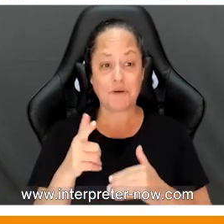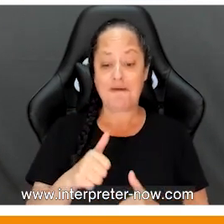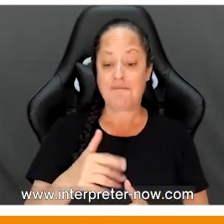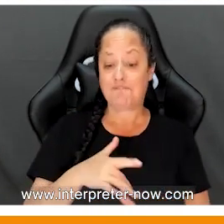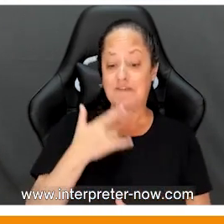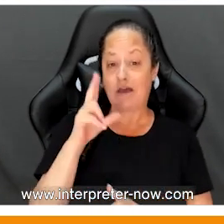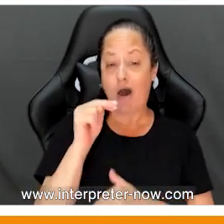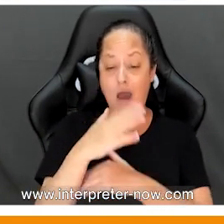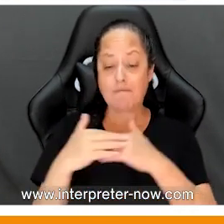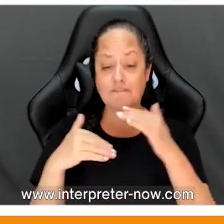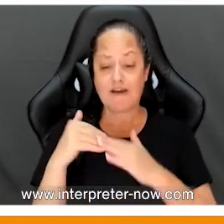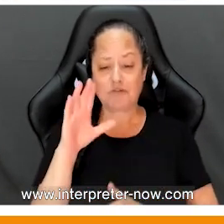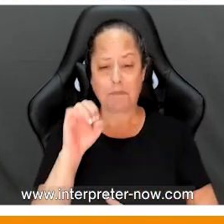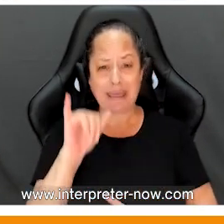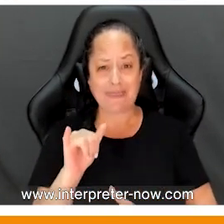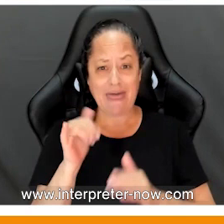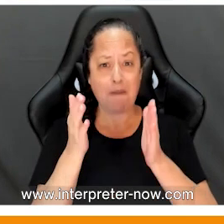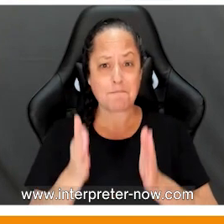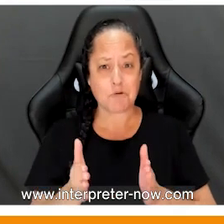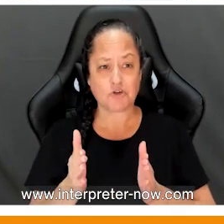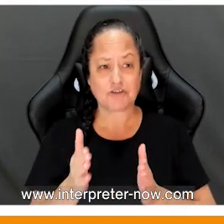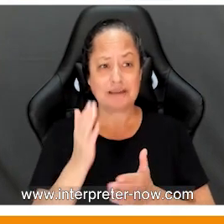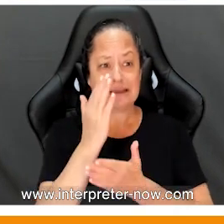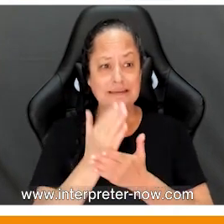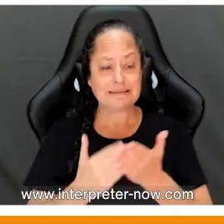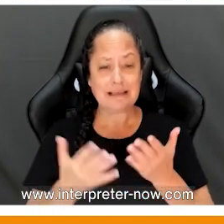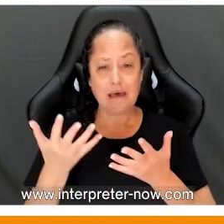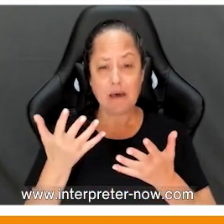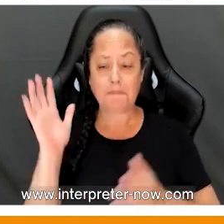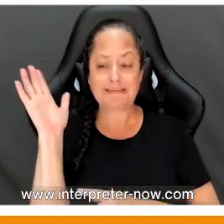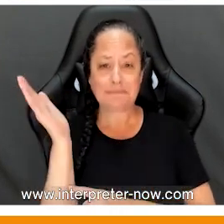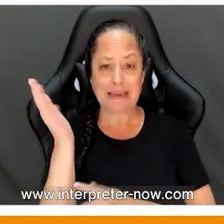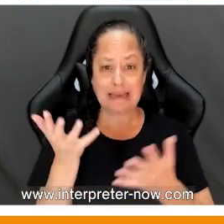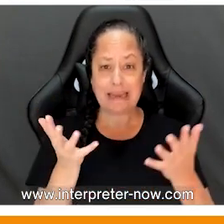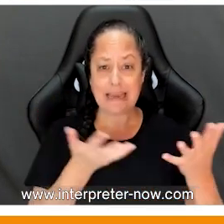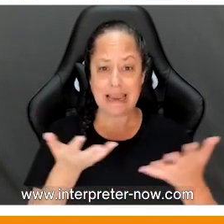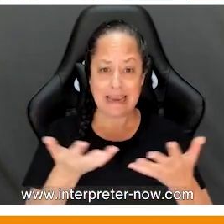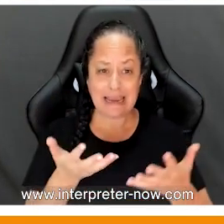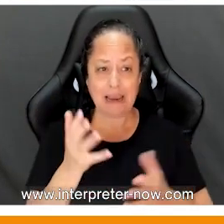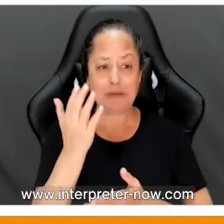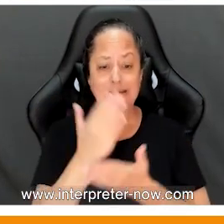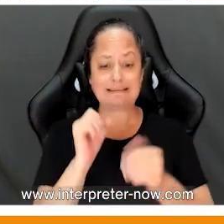In some of these speaking engagements, I'll give you an example, there have been employees that said: "This is what my authenticity means.